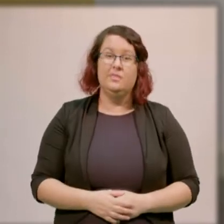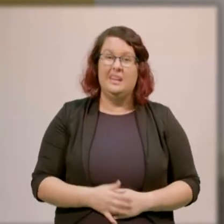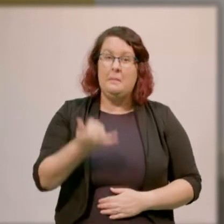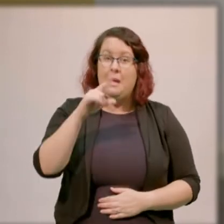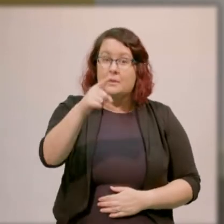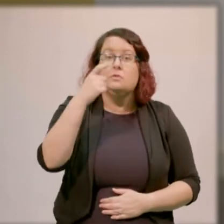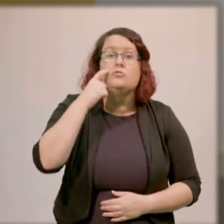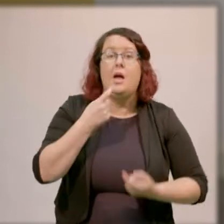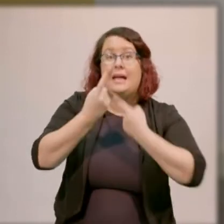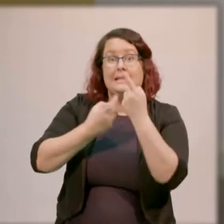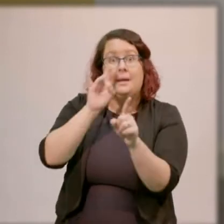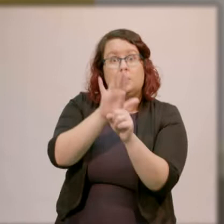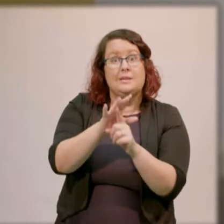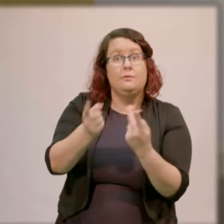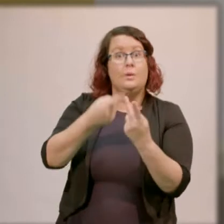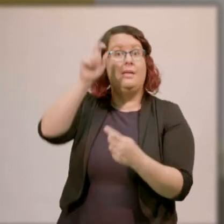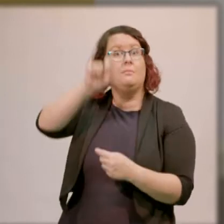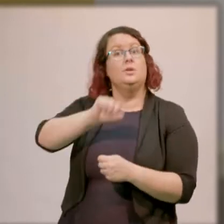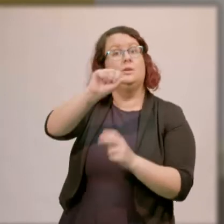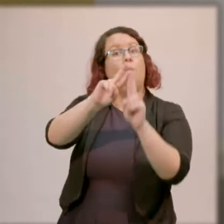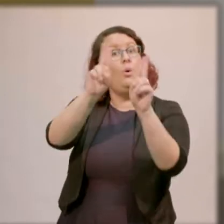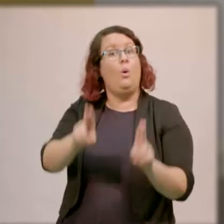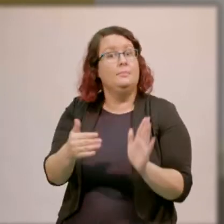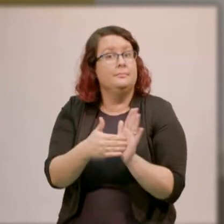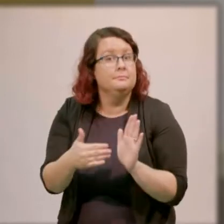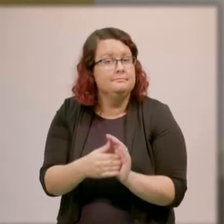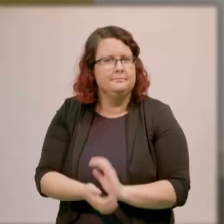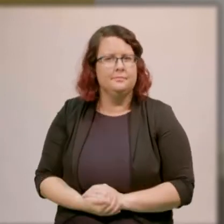You can have a go at explaining yourself to someone else in your home.